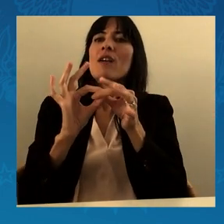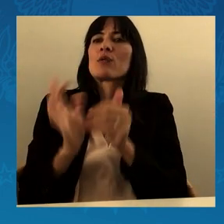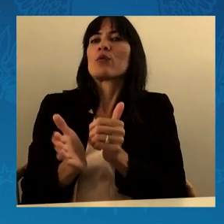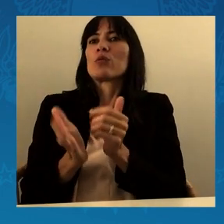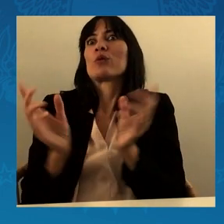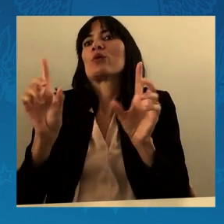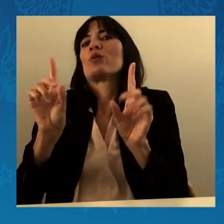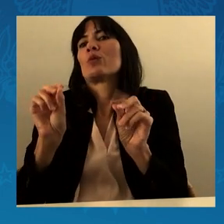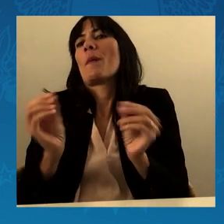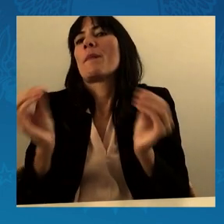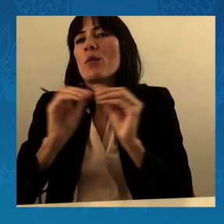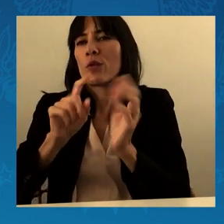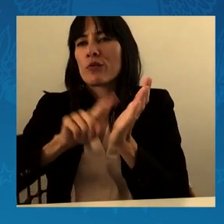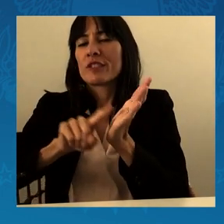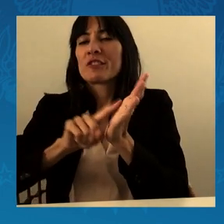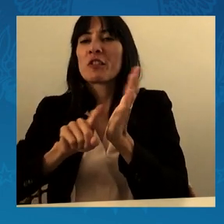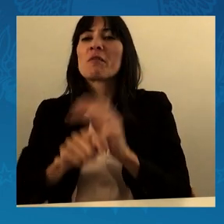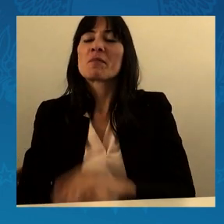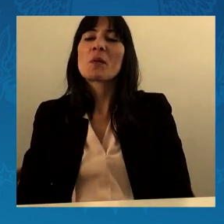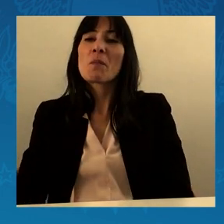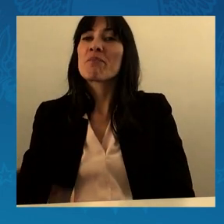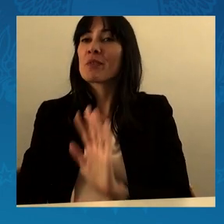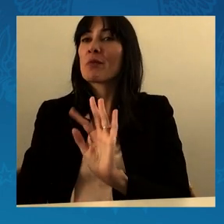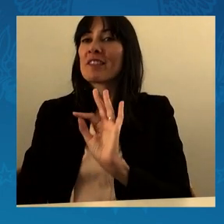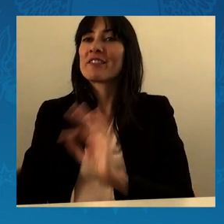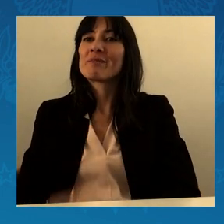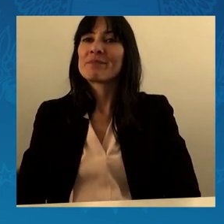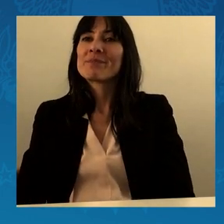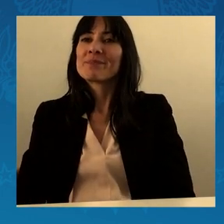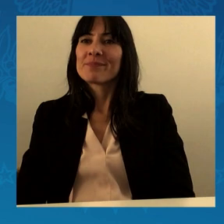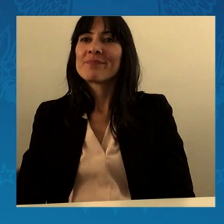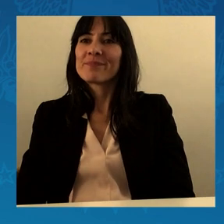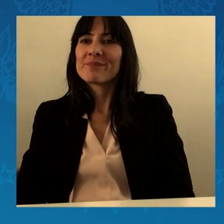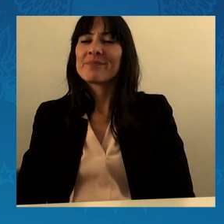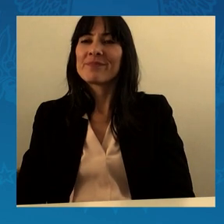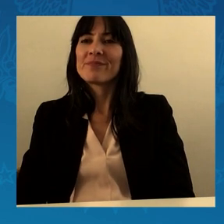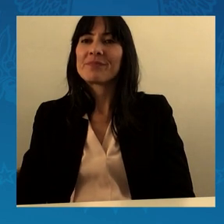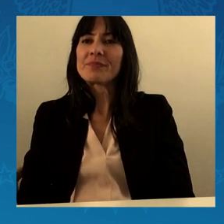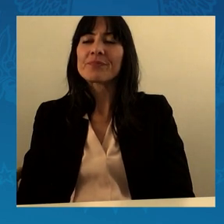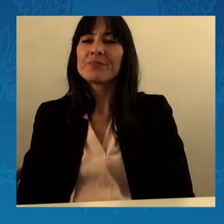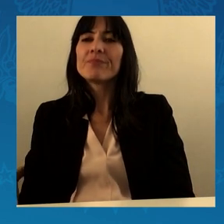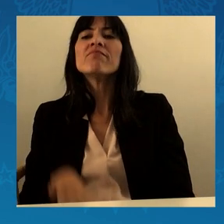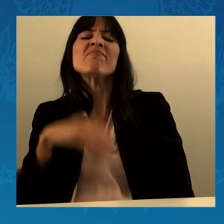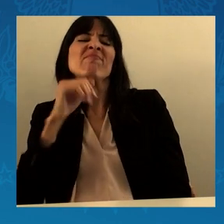Female Speaker: Yeah, I've realized the impact of NOAA and like, whether it's the Weather Channel